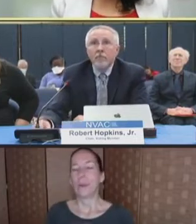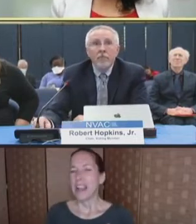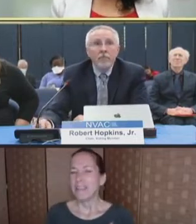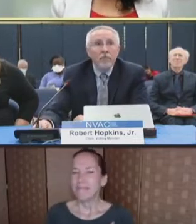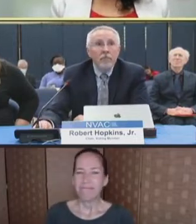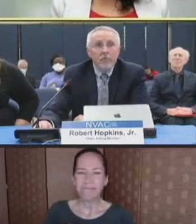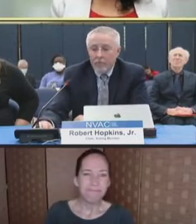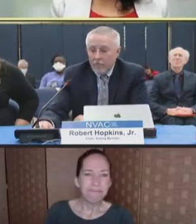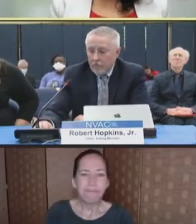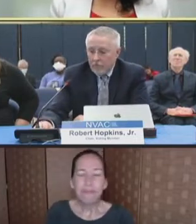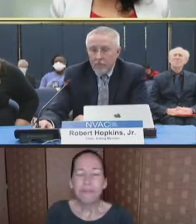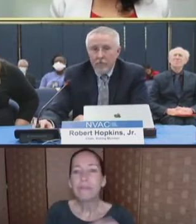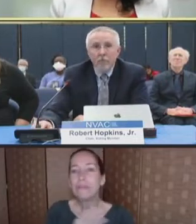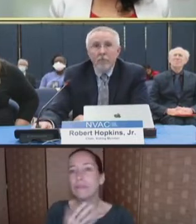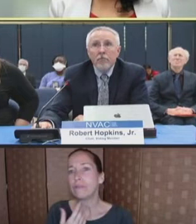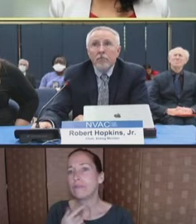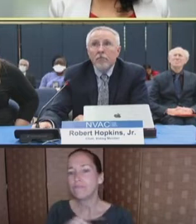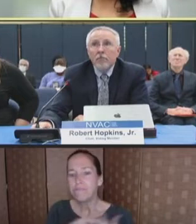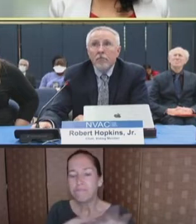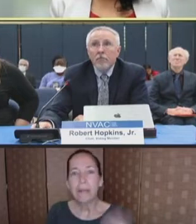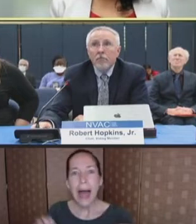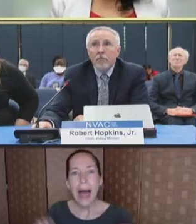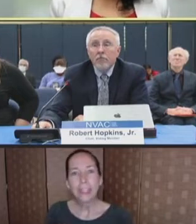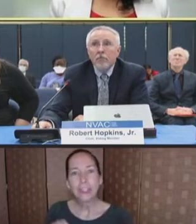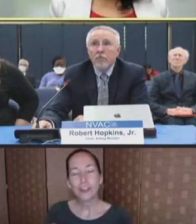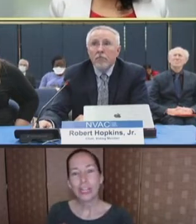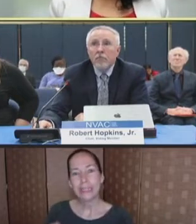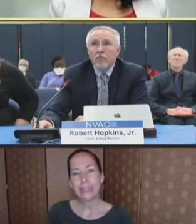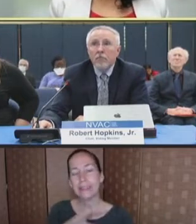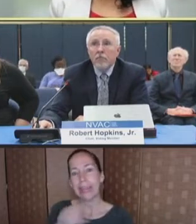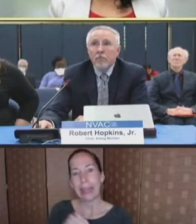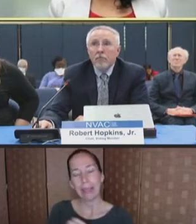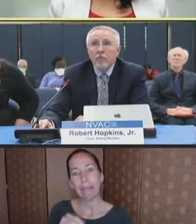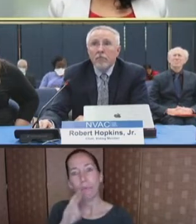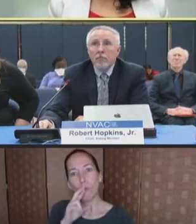actions and recommendations that are reflected in the report that really well developed and